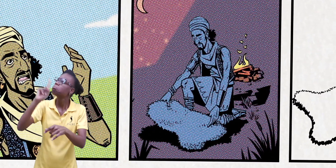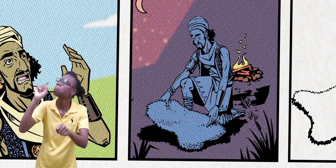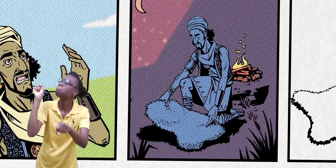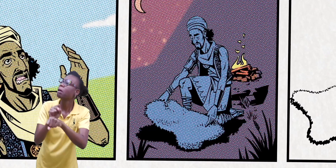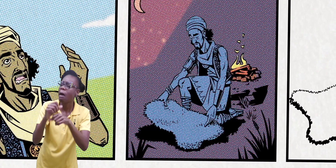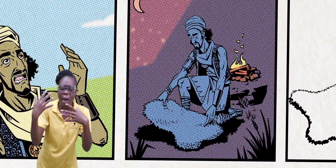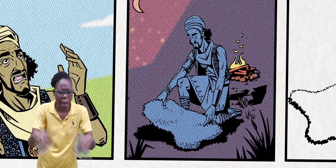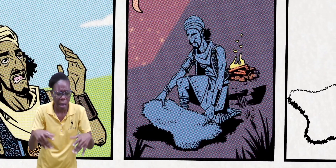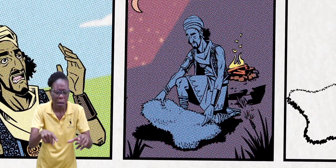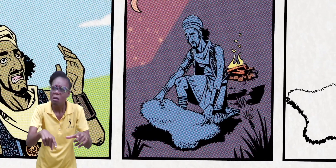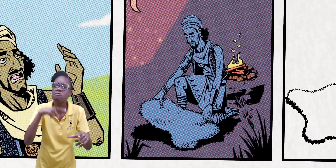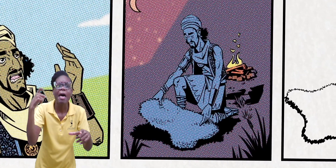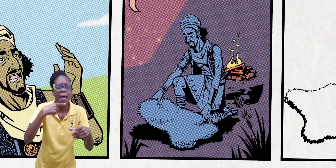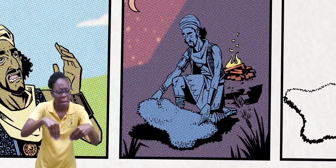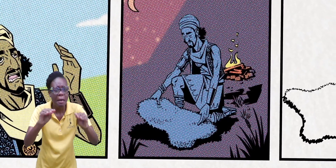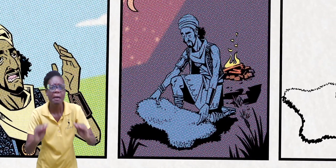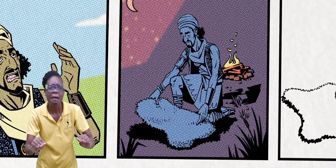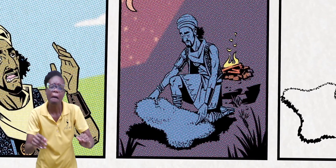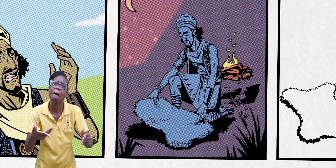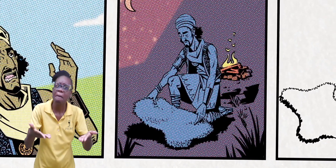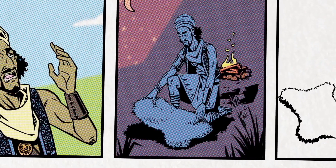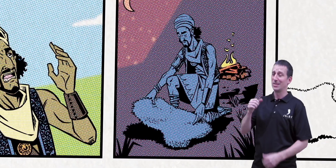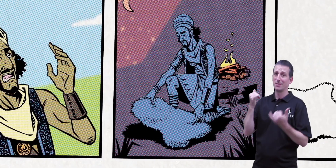morning the fleece be wet with dew but the ground totally dry. And God does it.